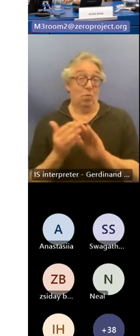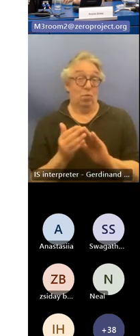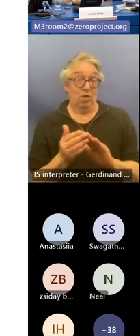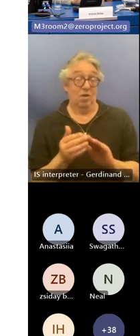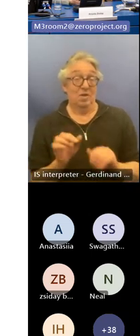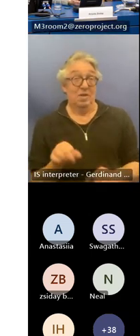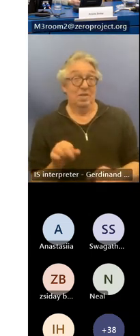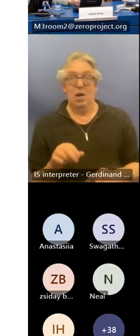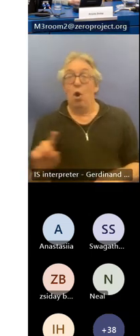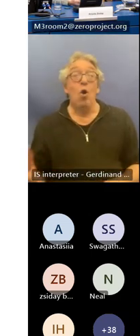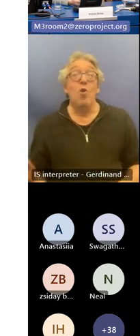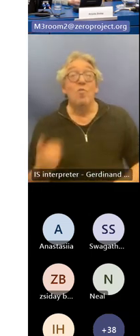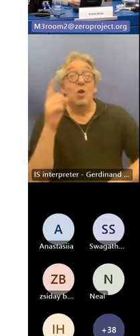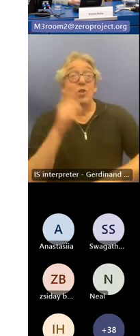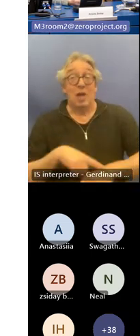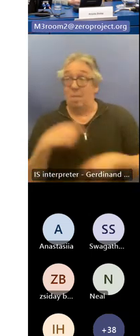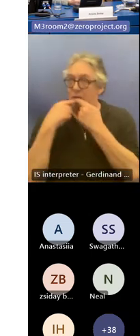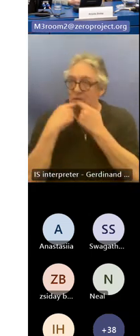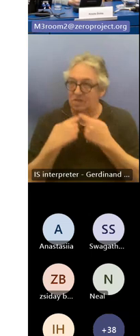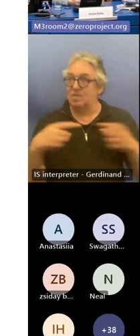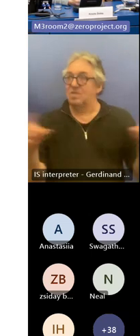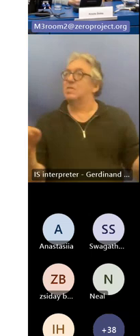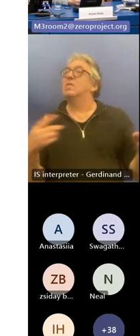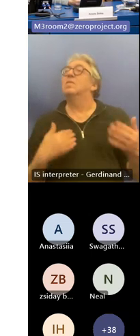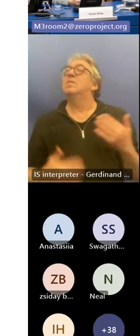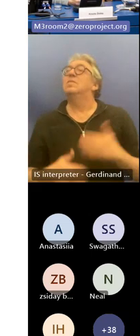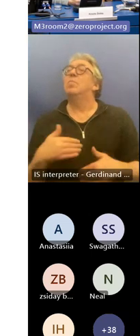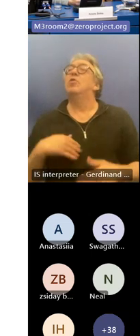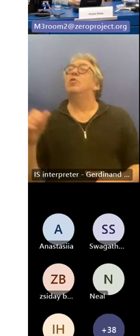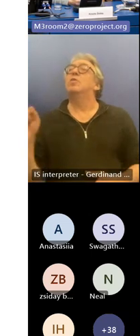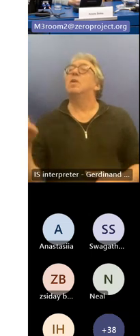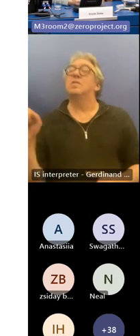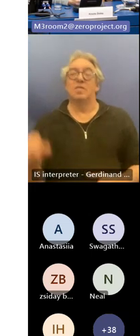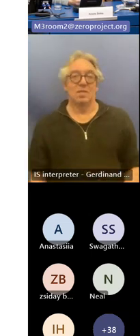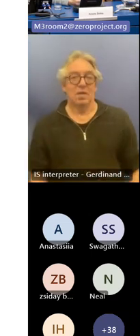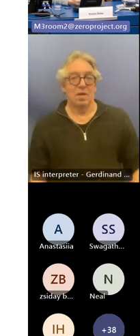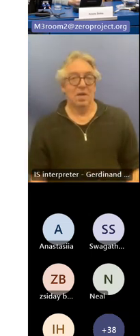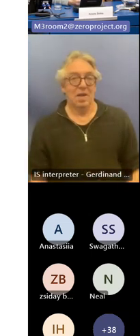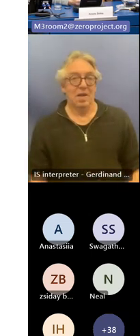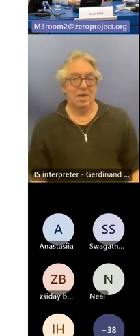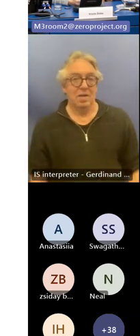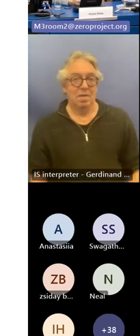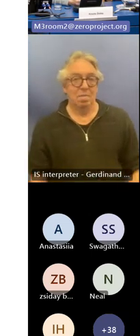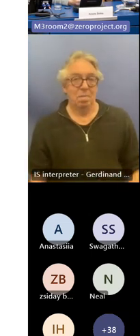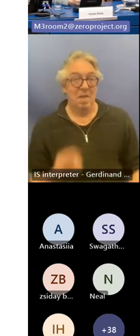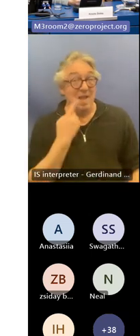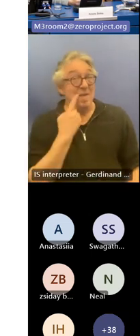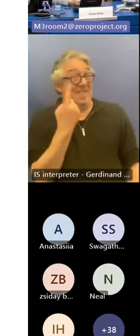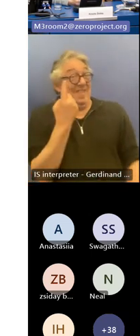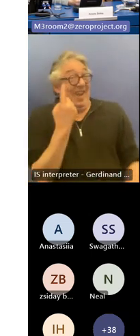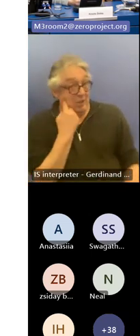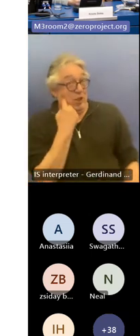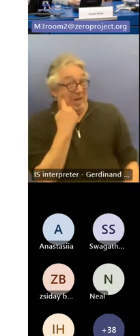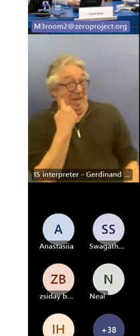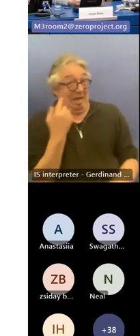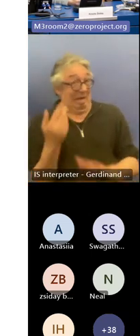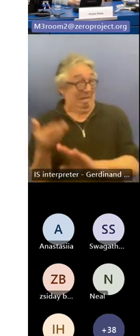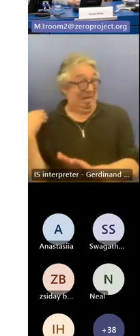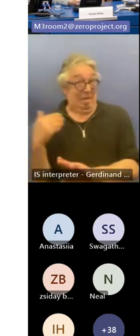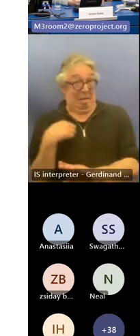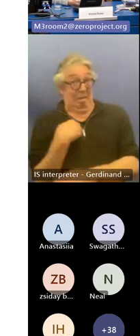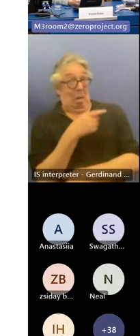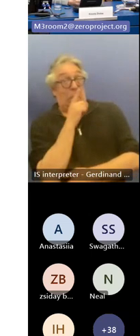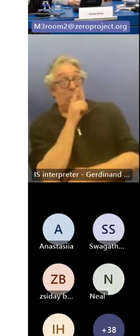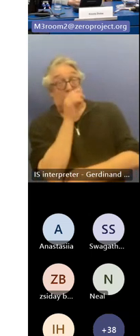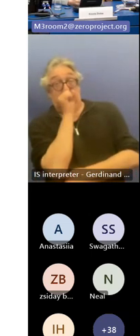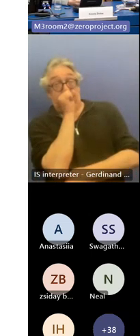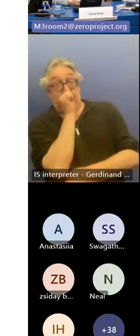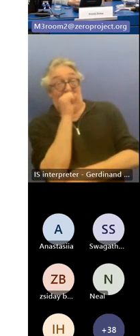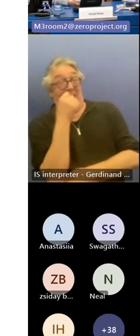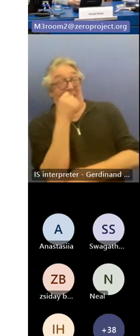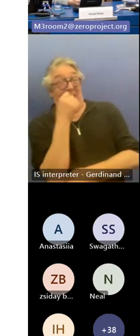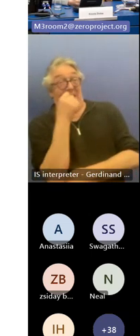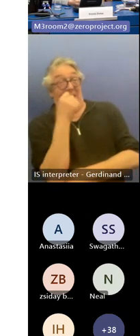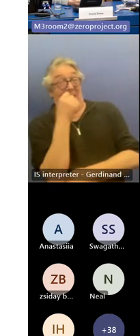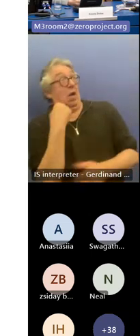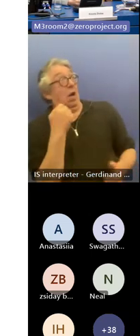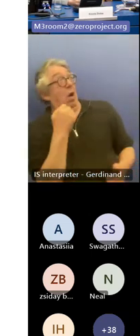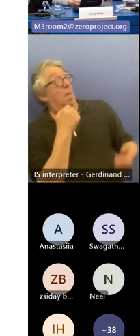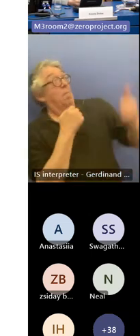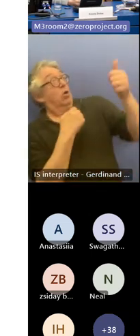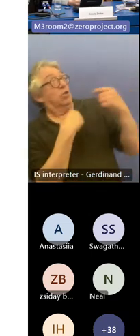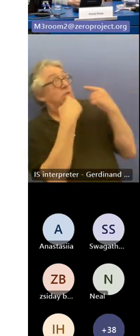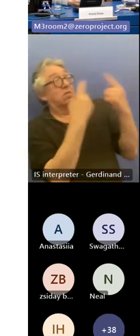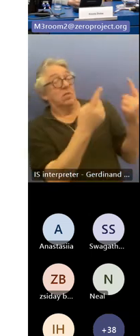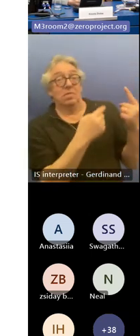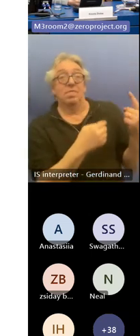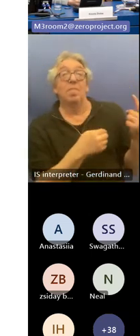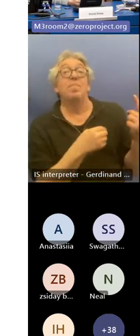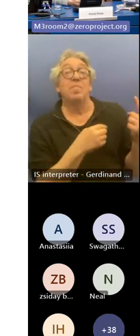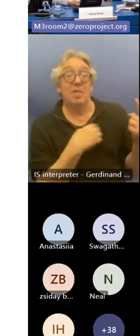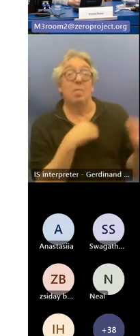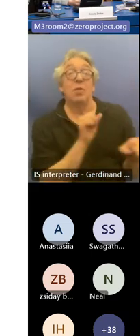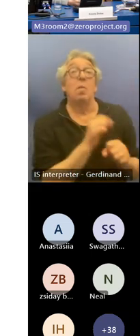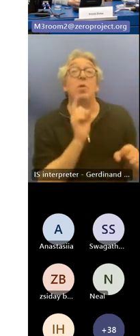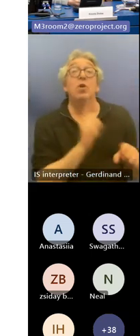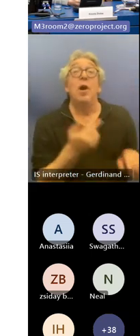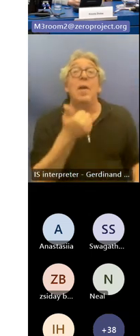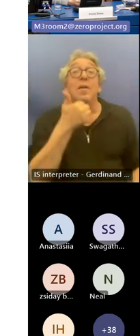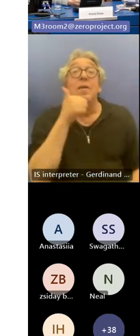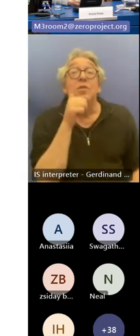this. It is also yesterday that I told my boss, I did not want to have this job. This job which I am